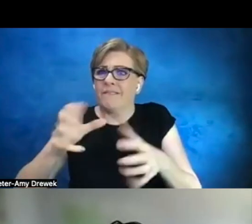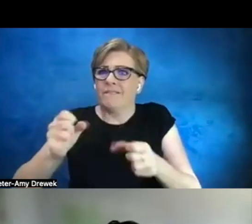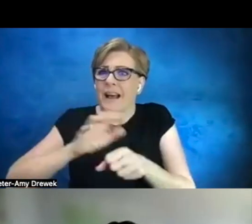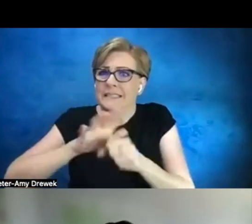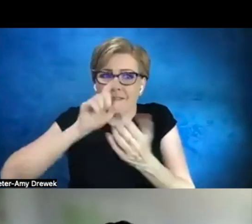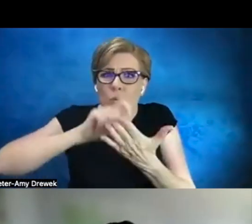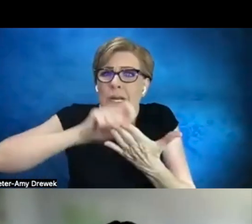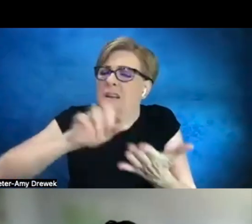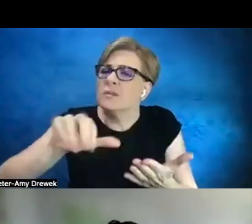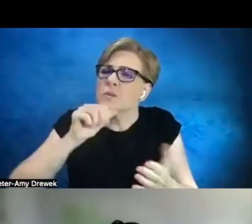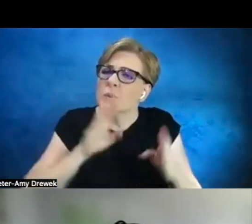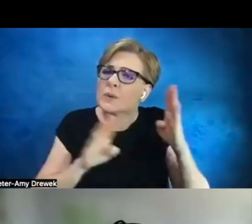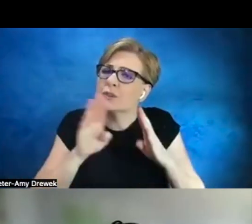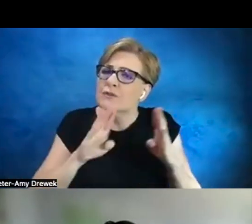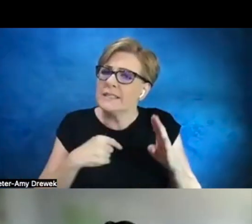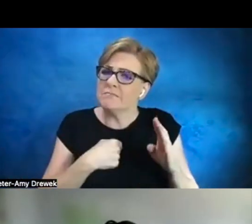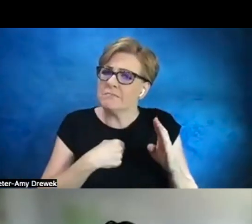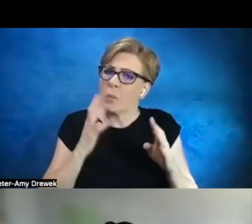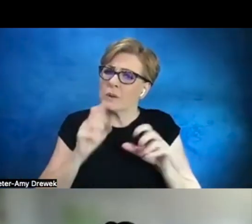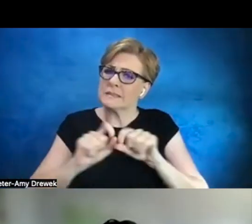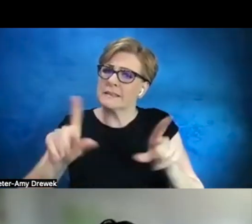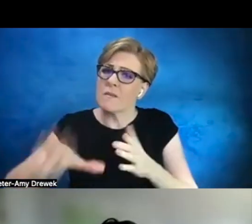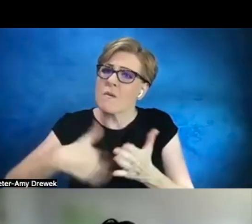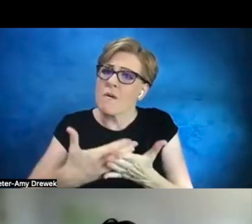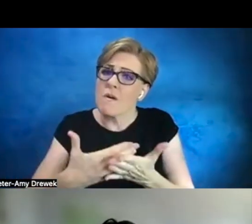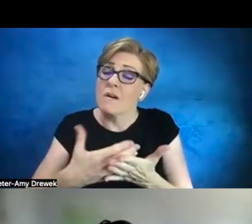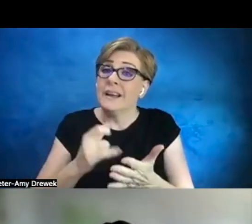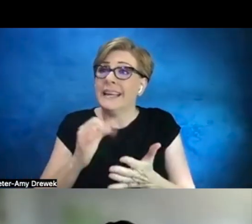and you can always reach out to me directly, and I can connect with you, send you anything